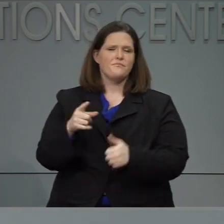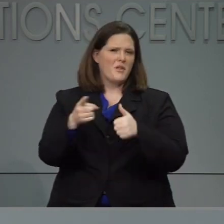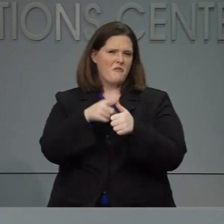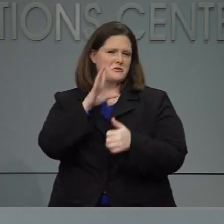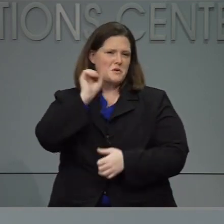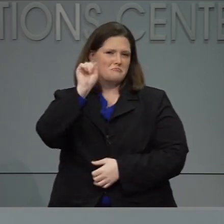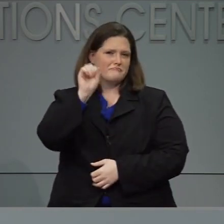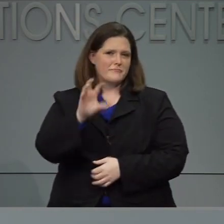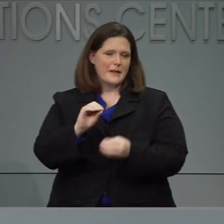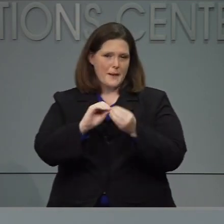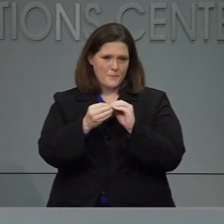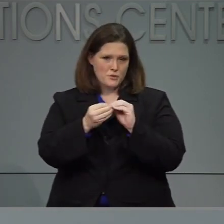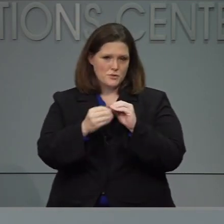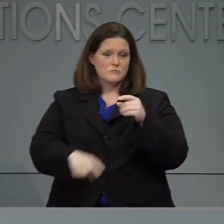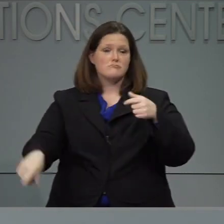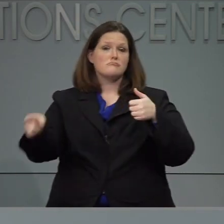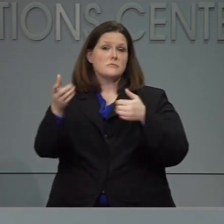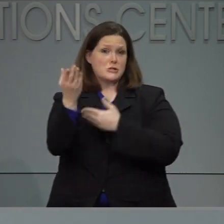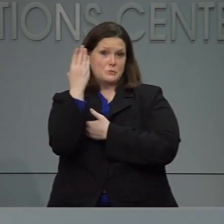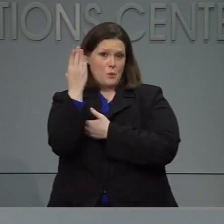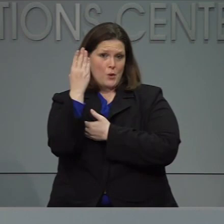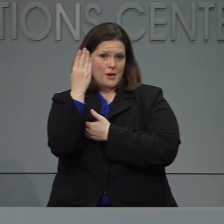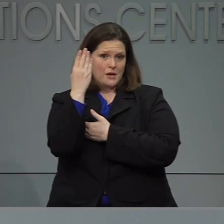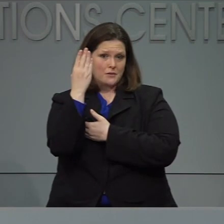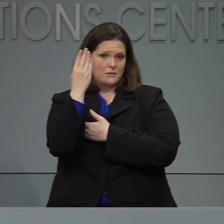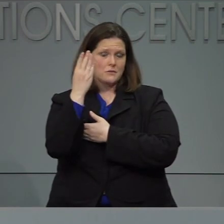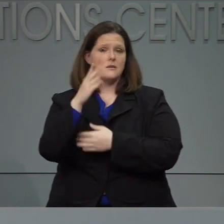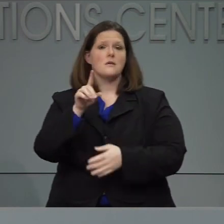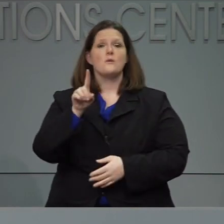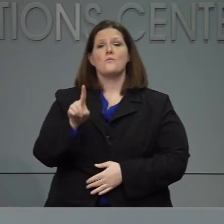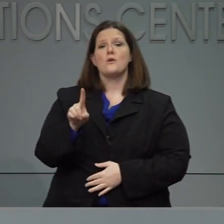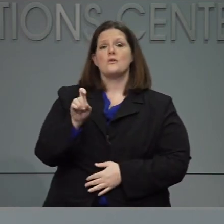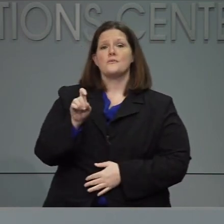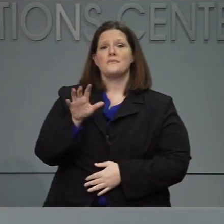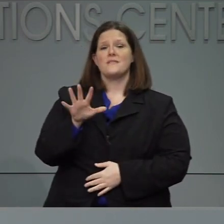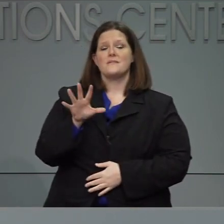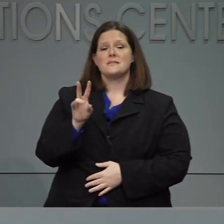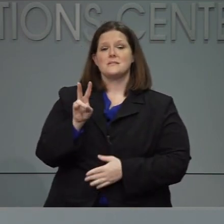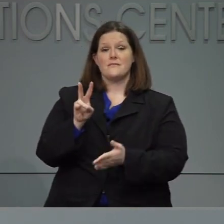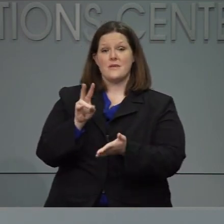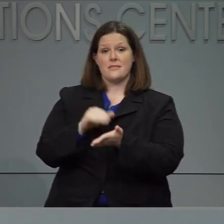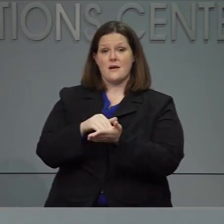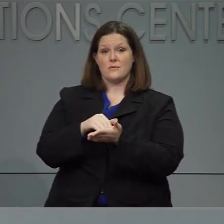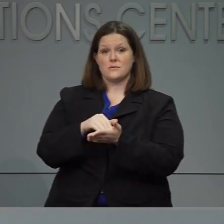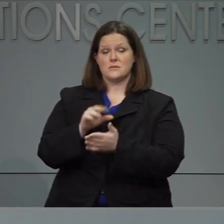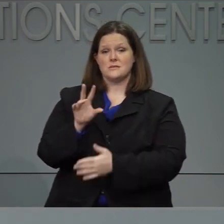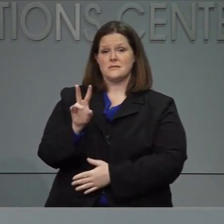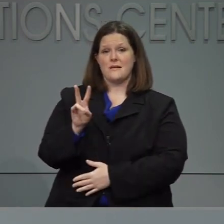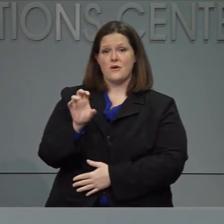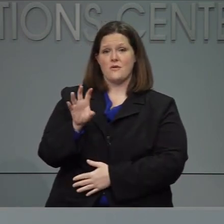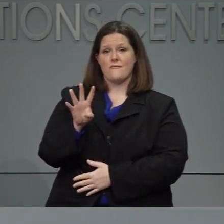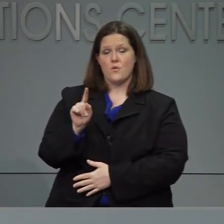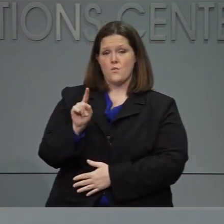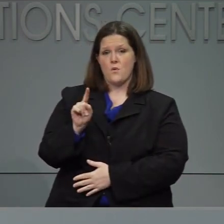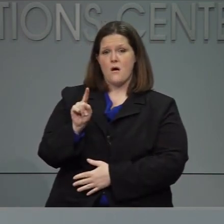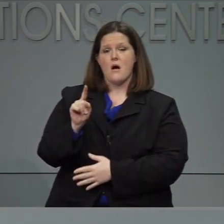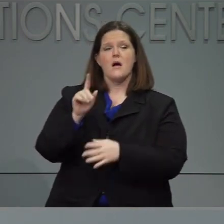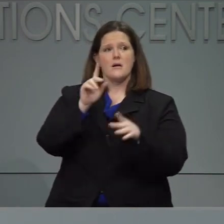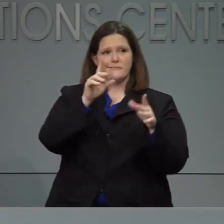AS OF THIS MORNING, THERE ARE 157,741 LAB CONFIRMED CASES.